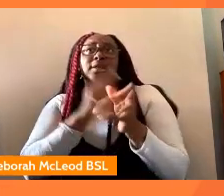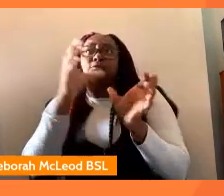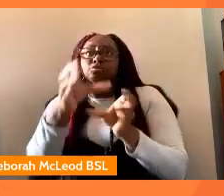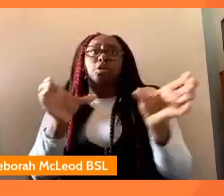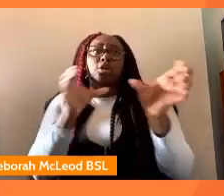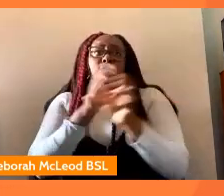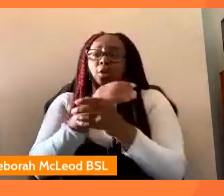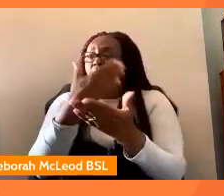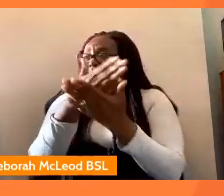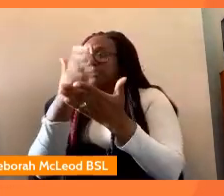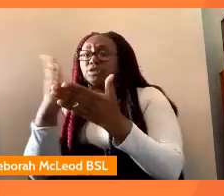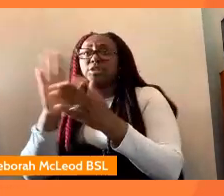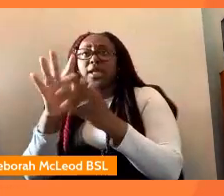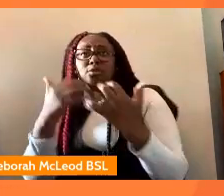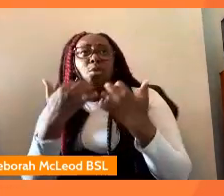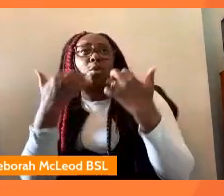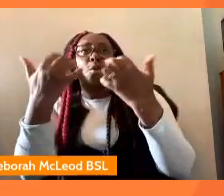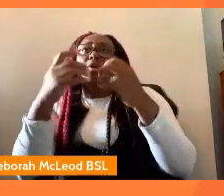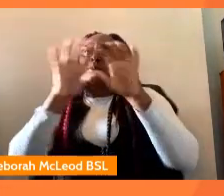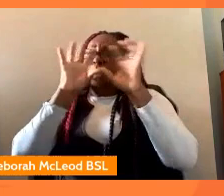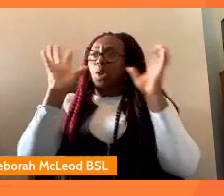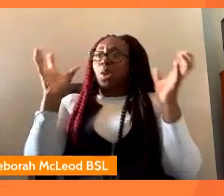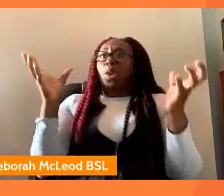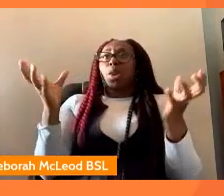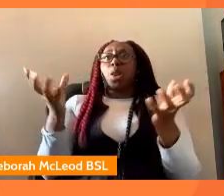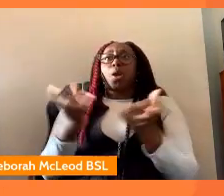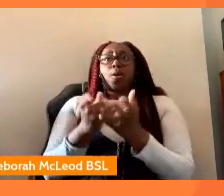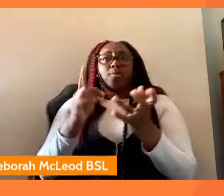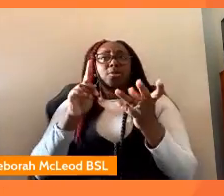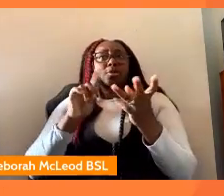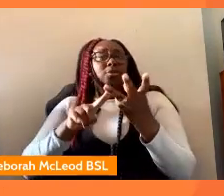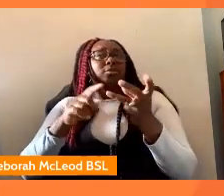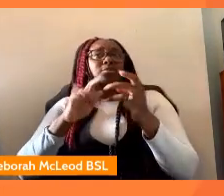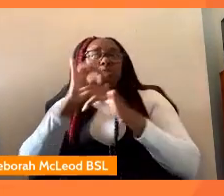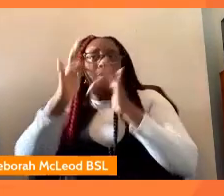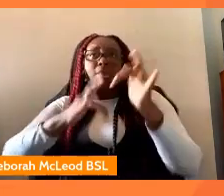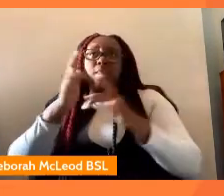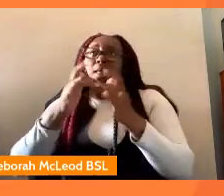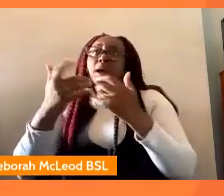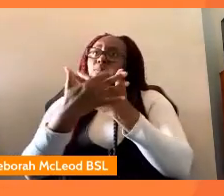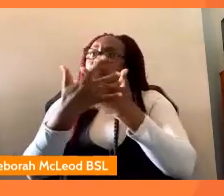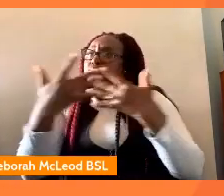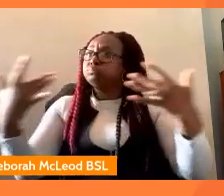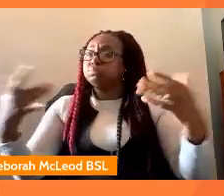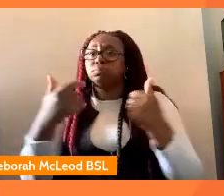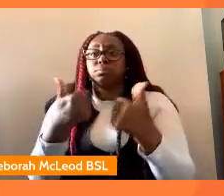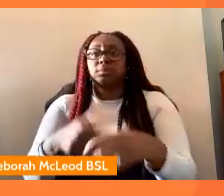global scale and hybrid approach to physical and digital presentation.